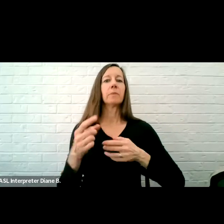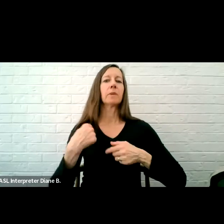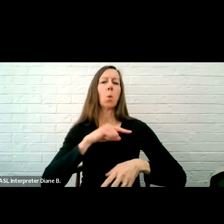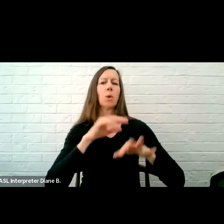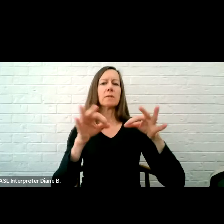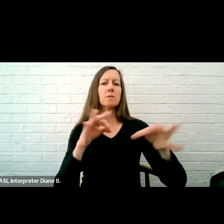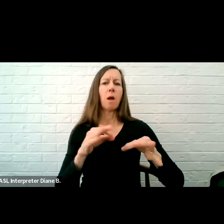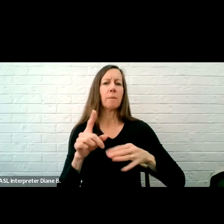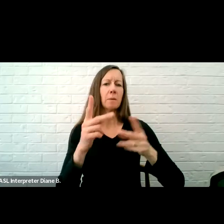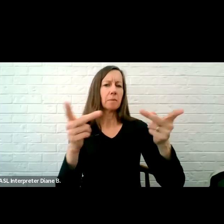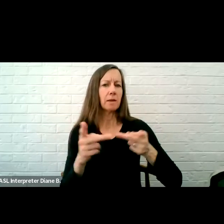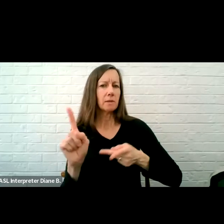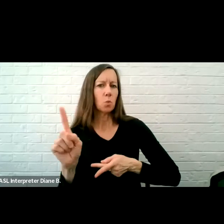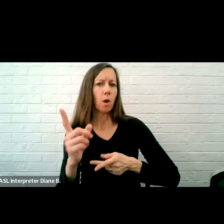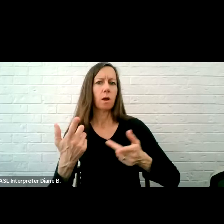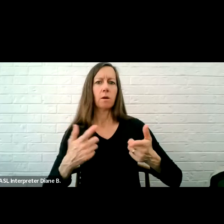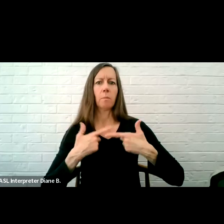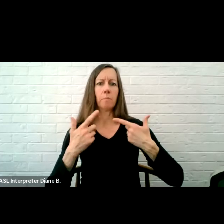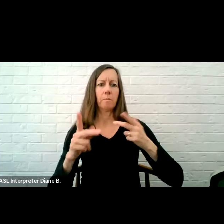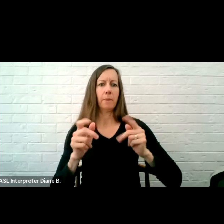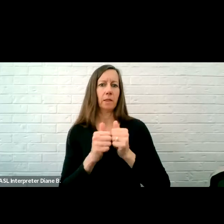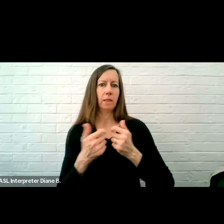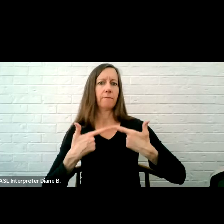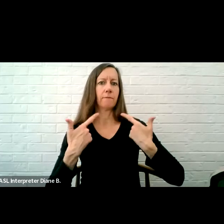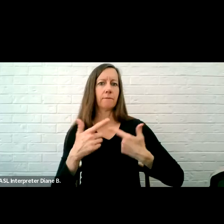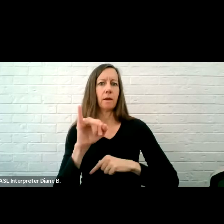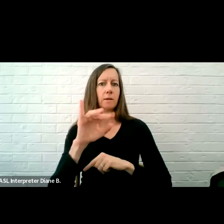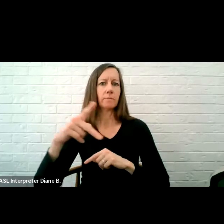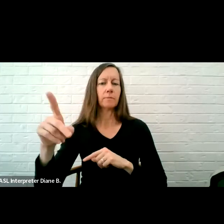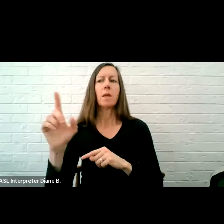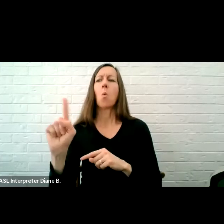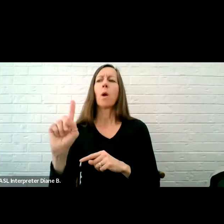and how those where they have lived has changed over time.